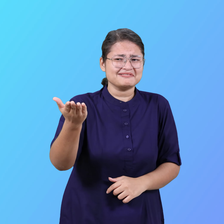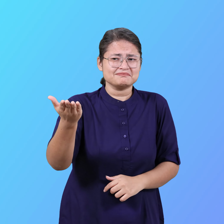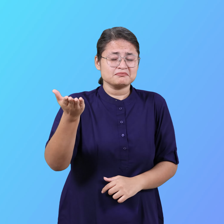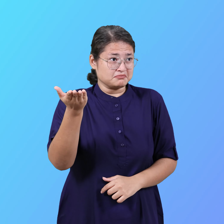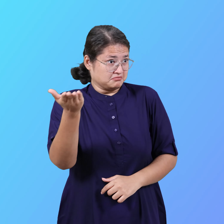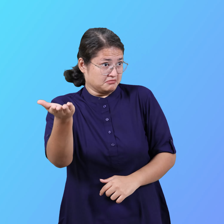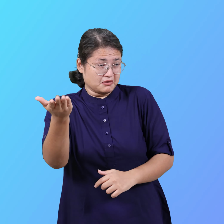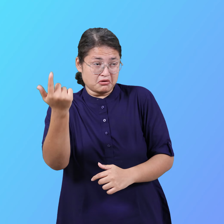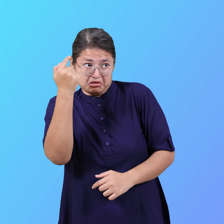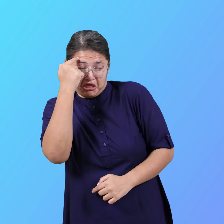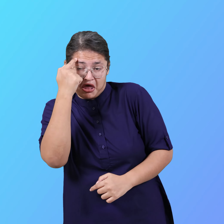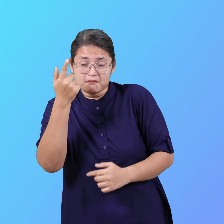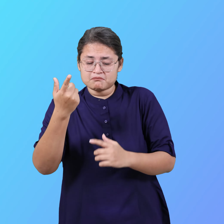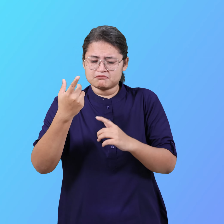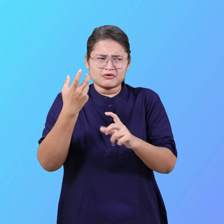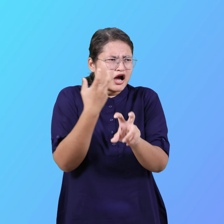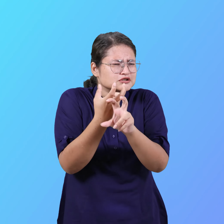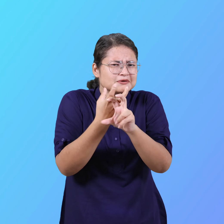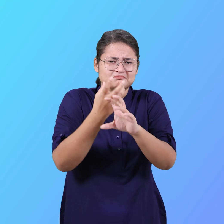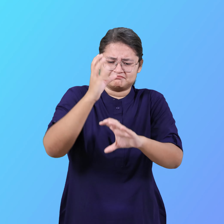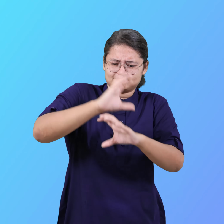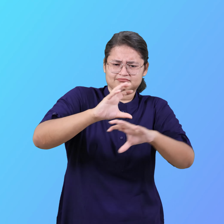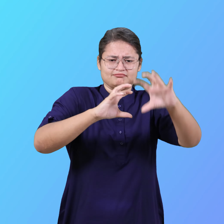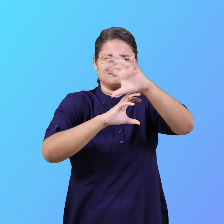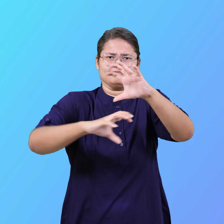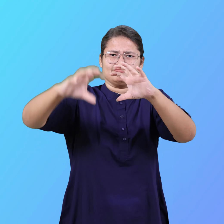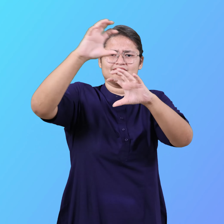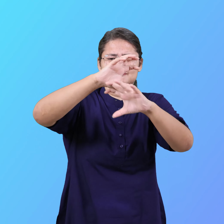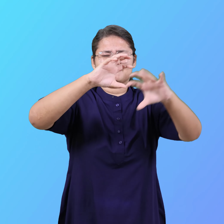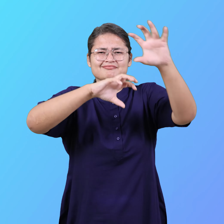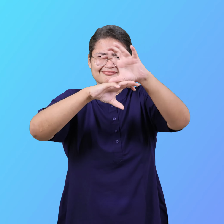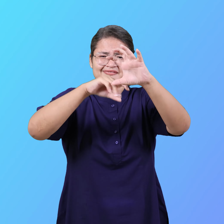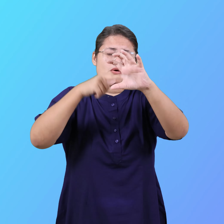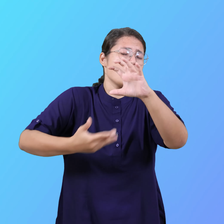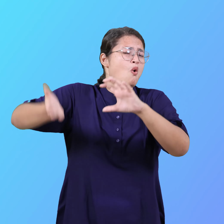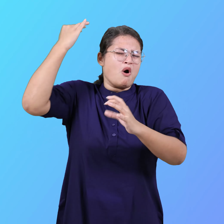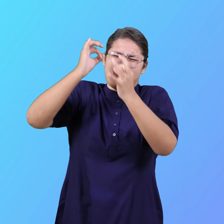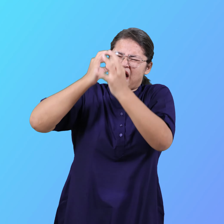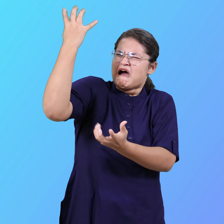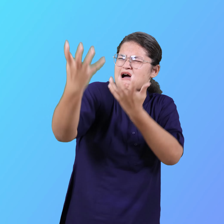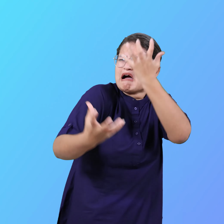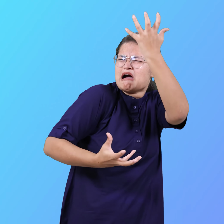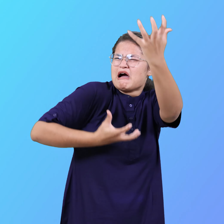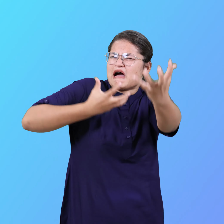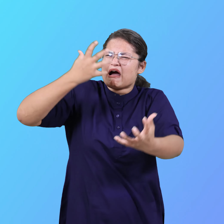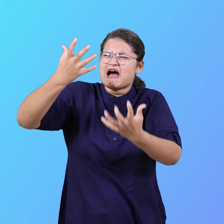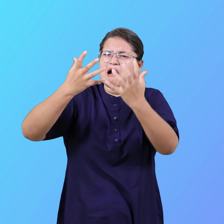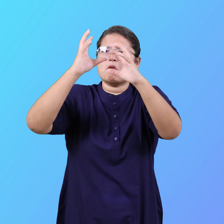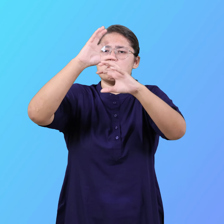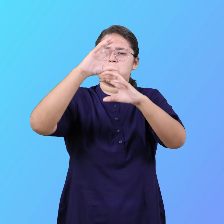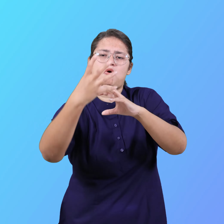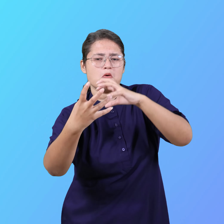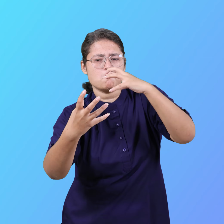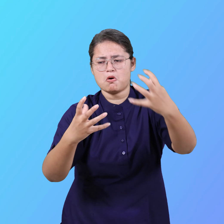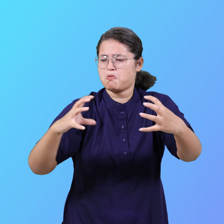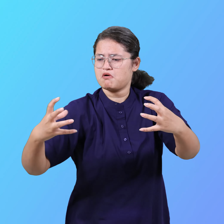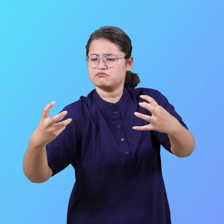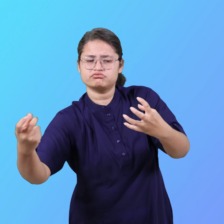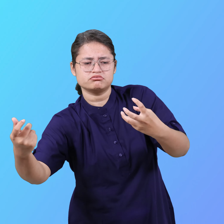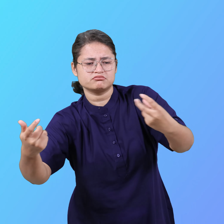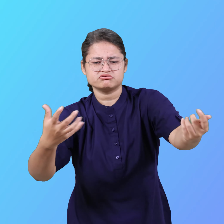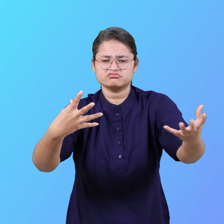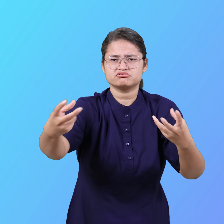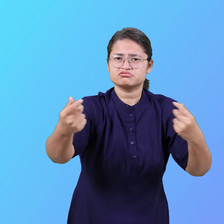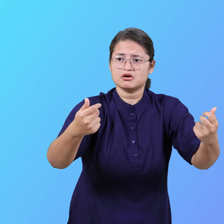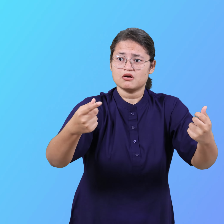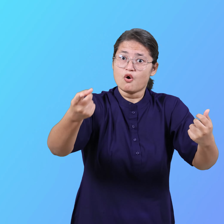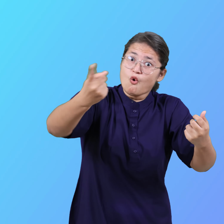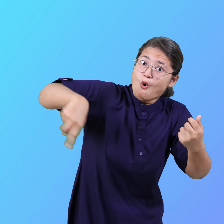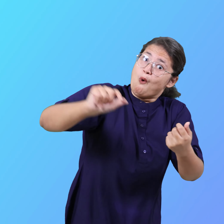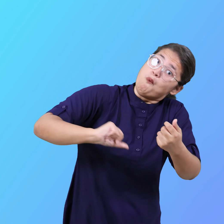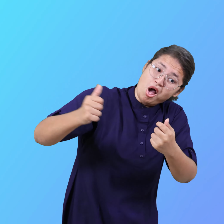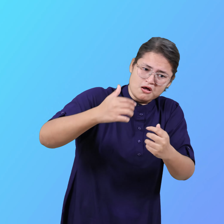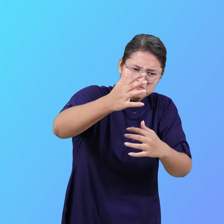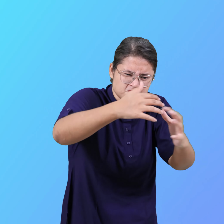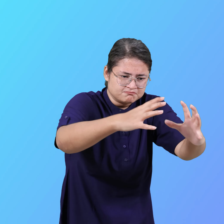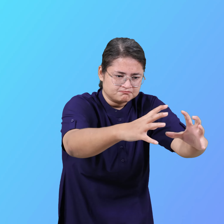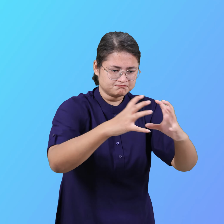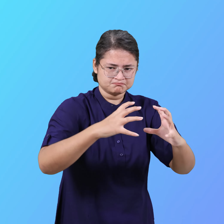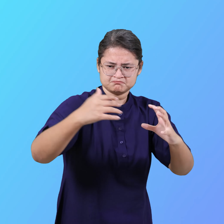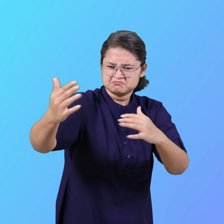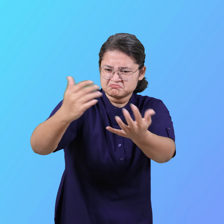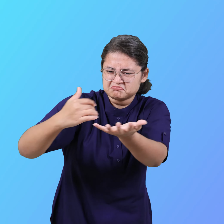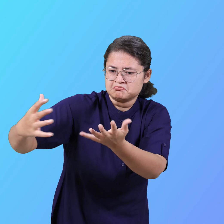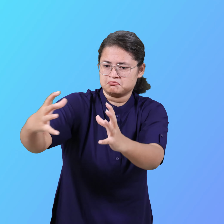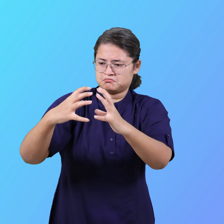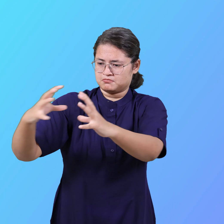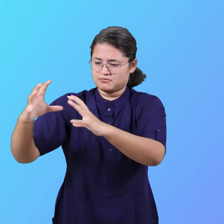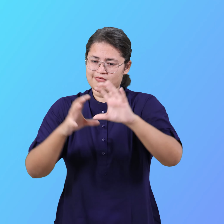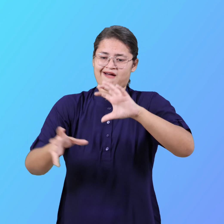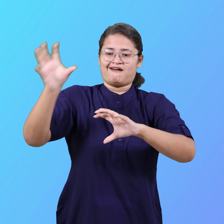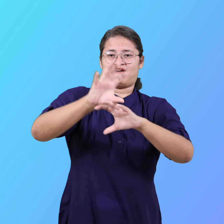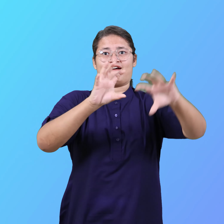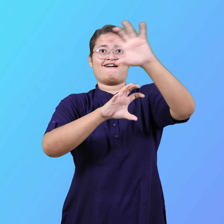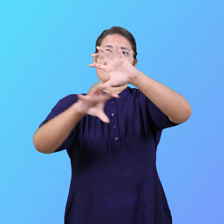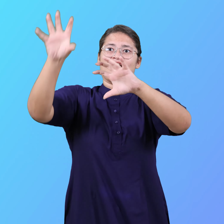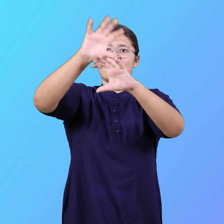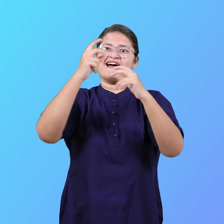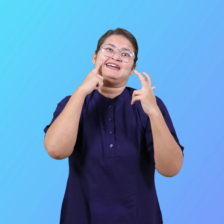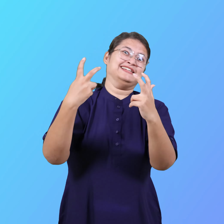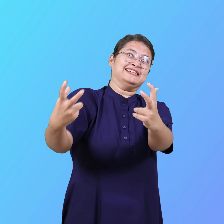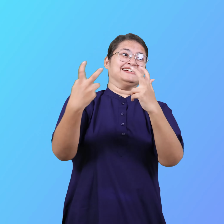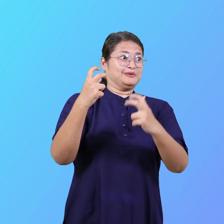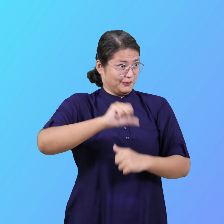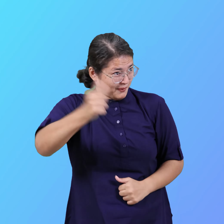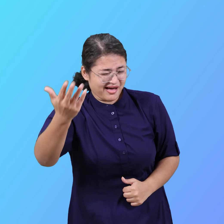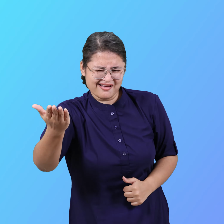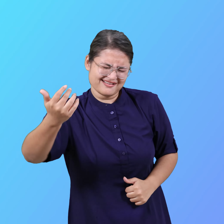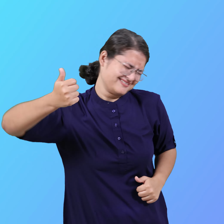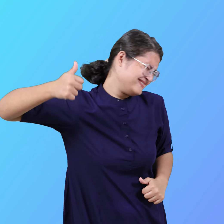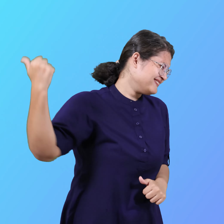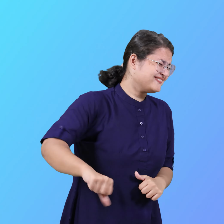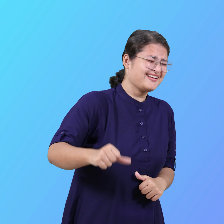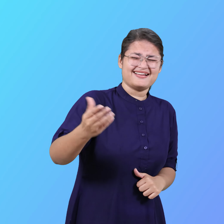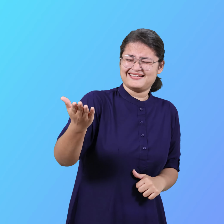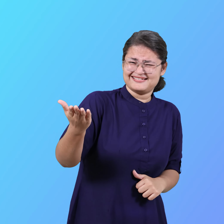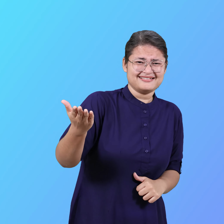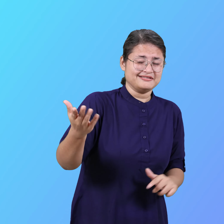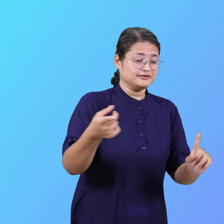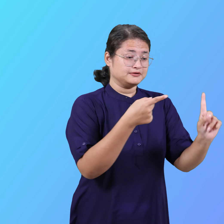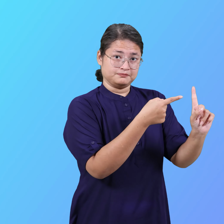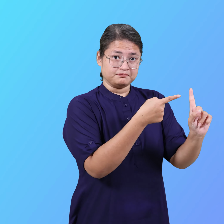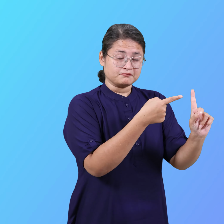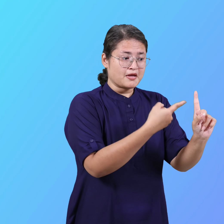Do they think they can dig those burnt stones out of the piles of ashes and make them good as new?”